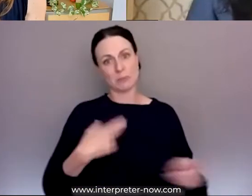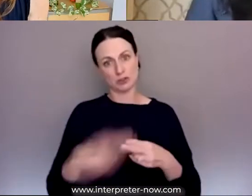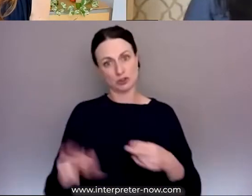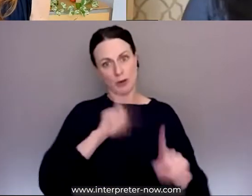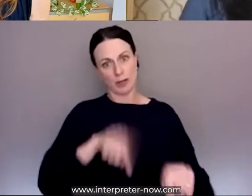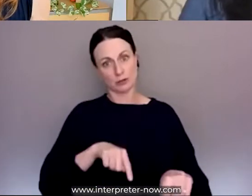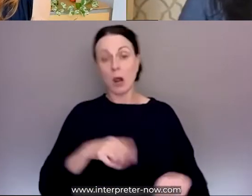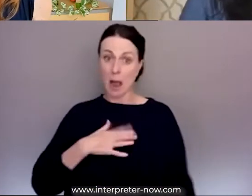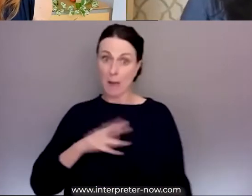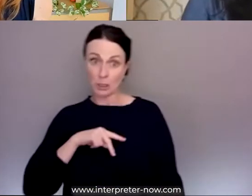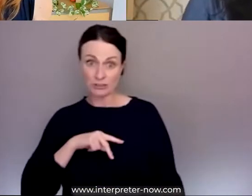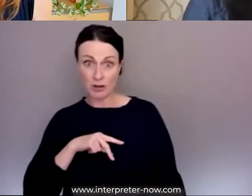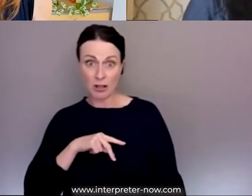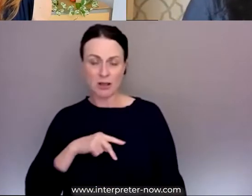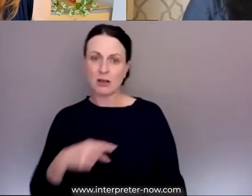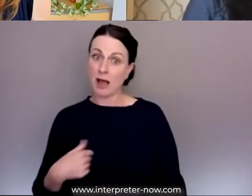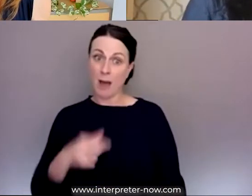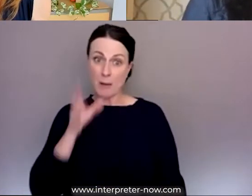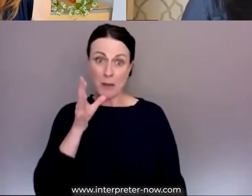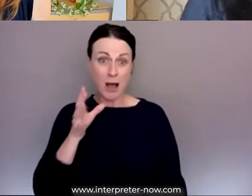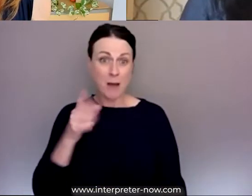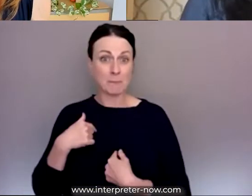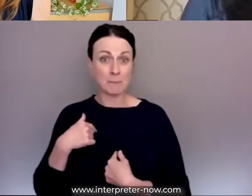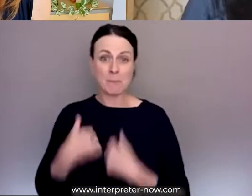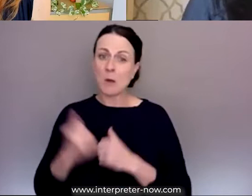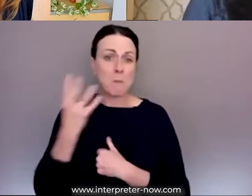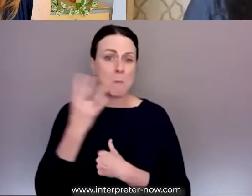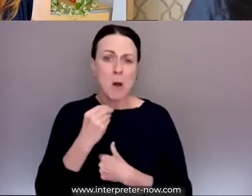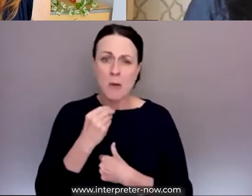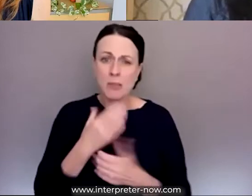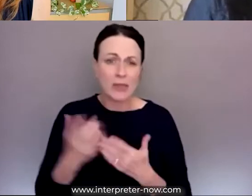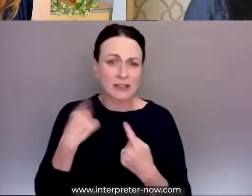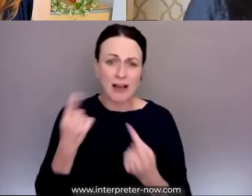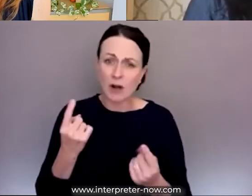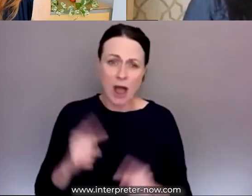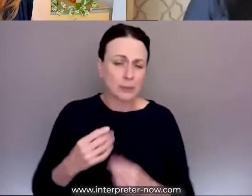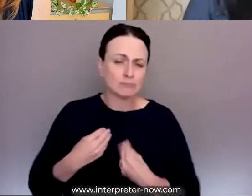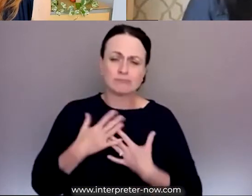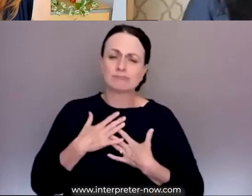My personal take is being a mom is the most beautiful thing that's ever happened to me. It's the biggest joy of my life.